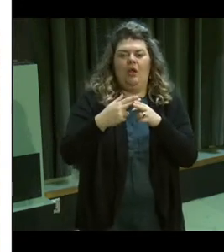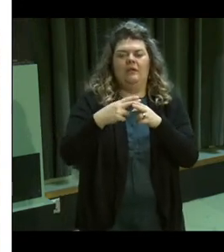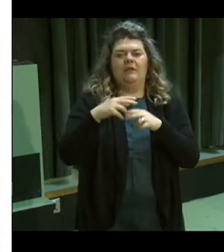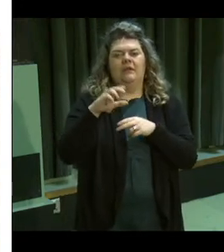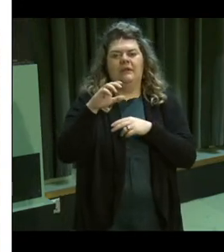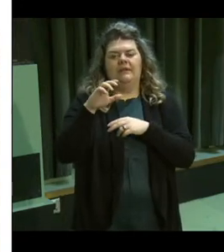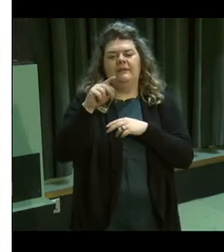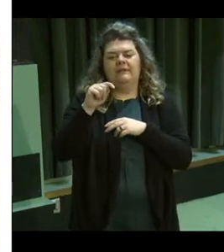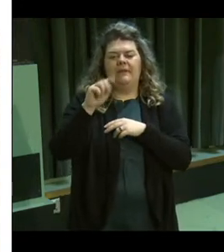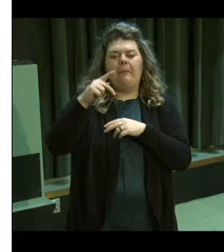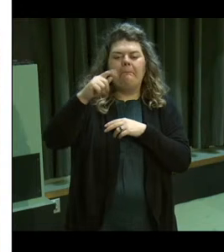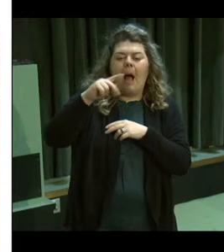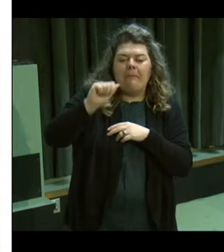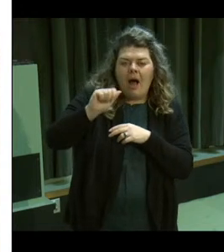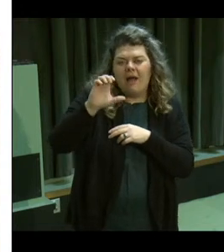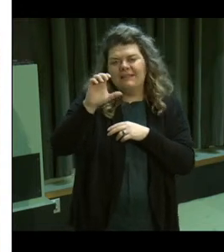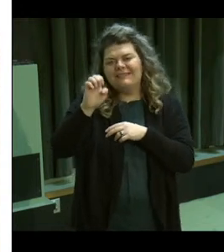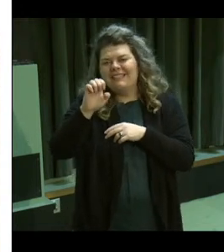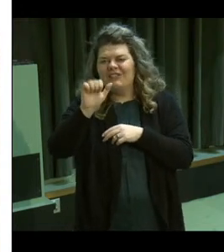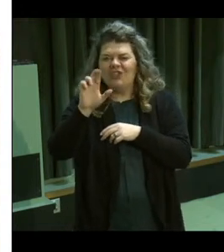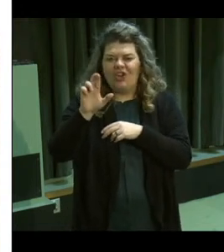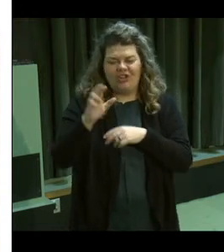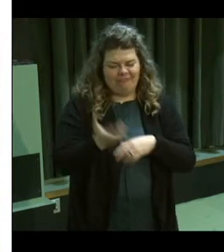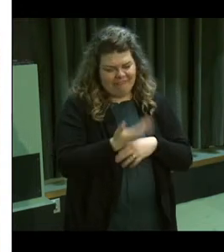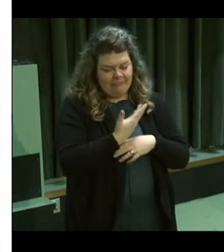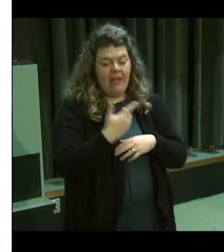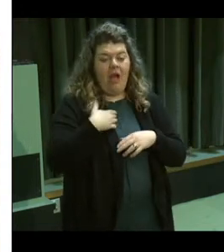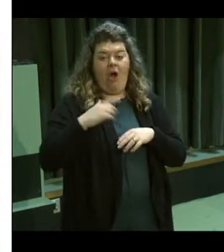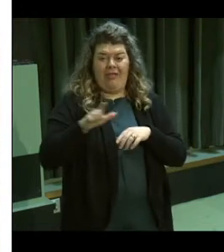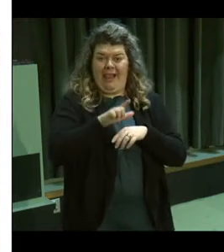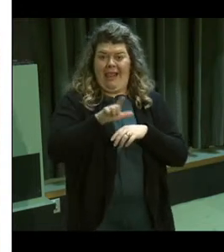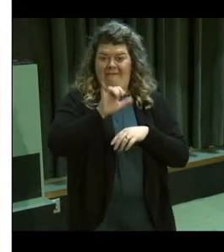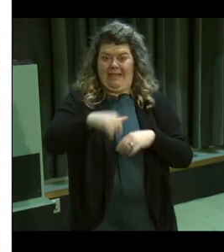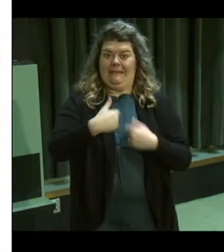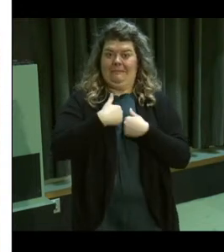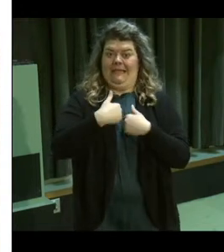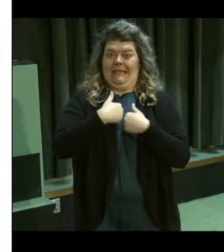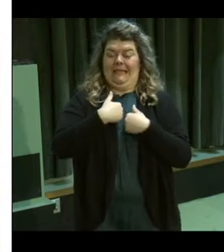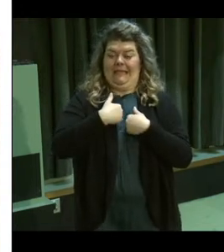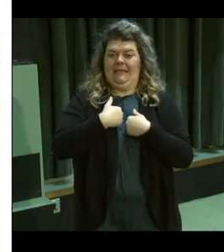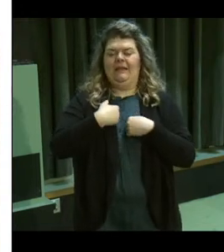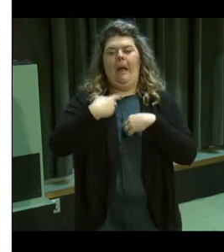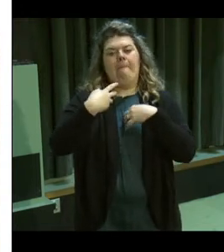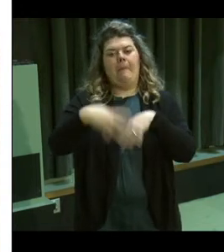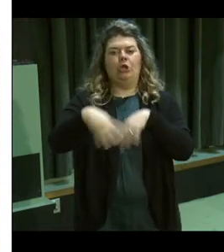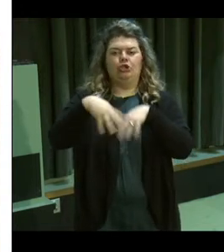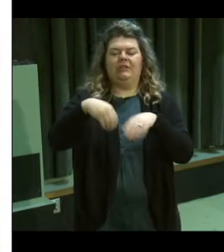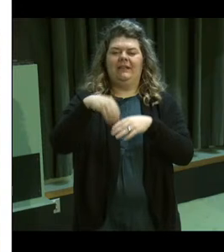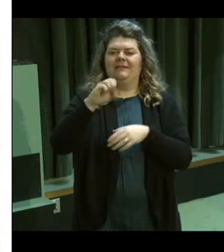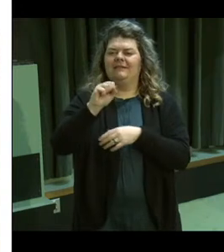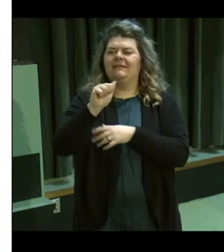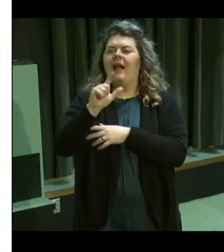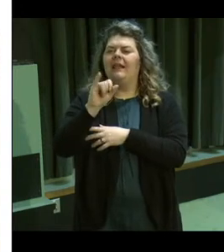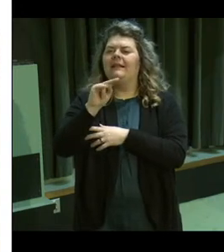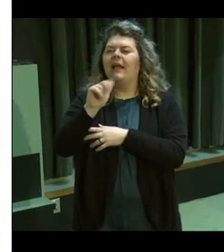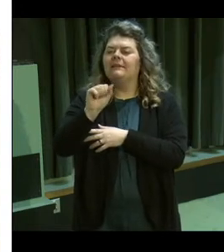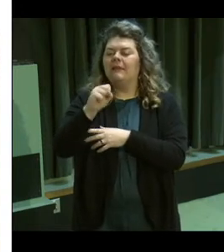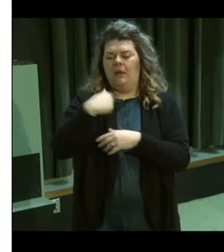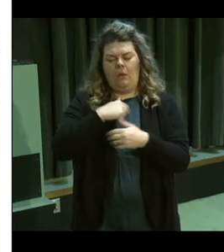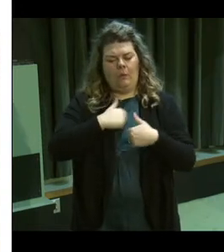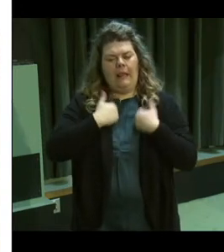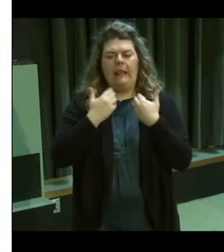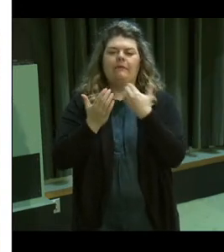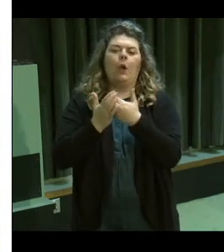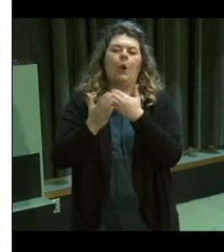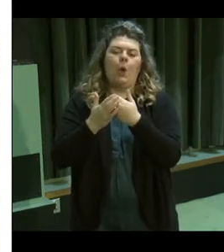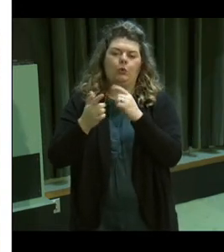him the Cesar, so that's me, on